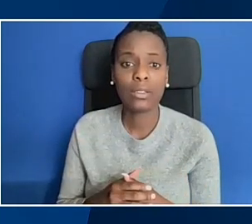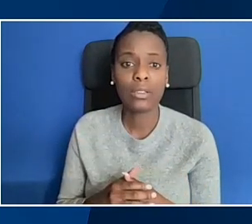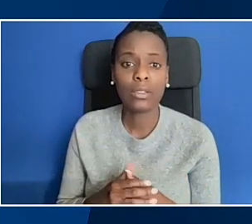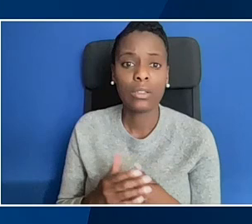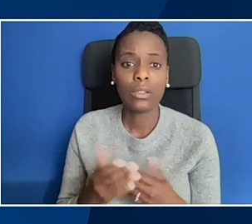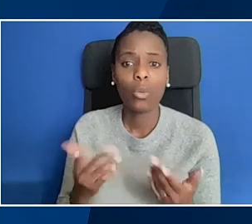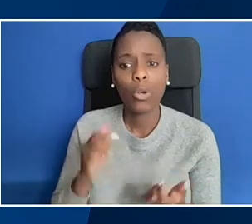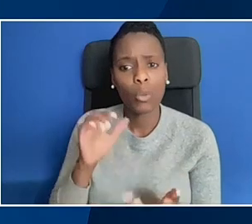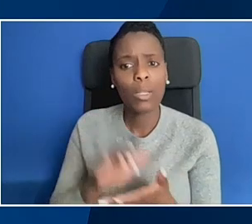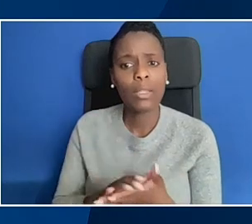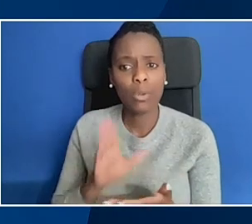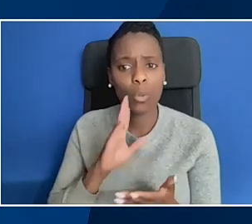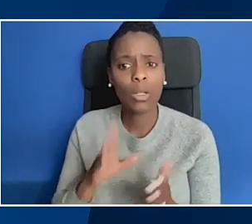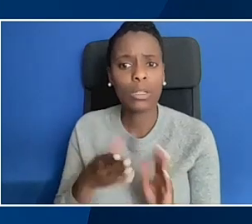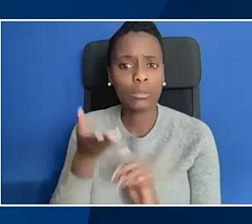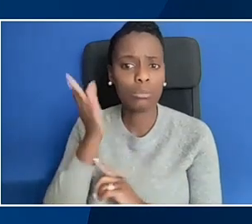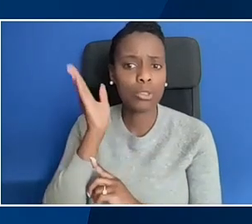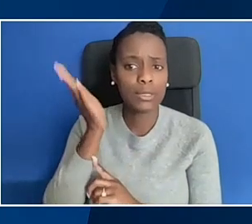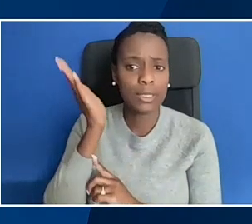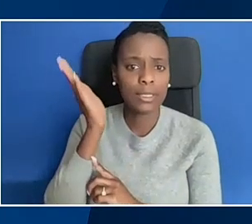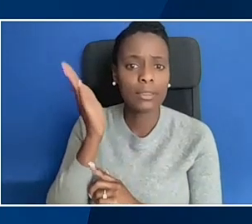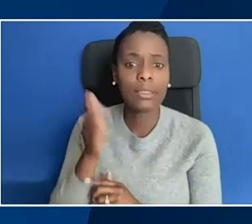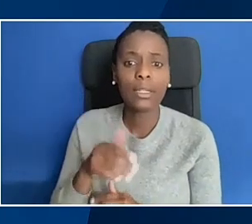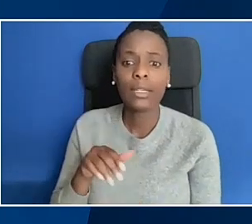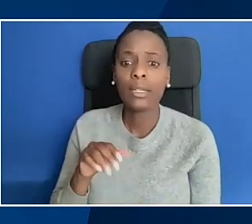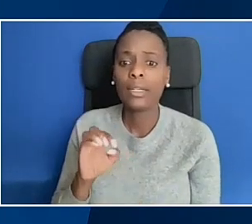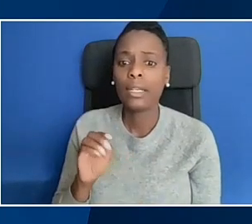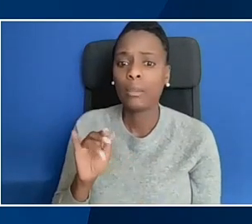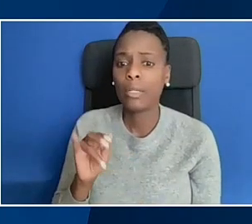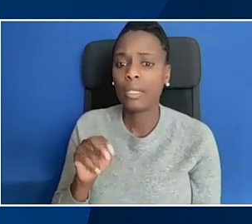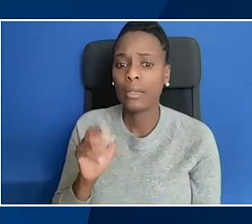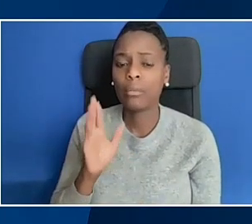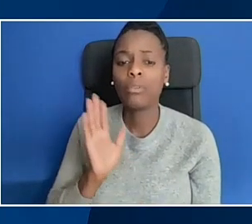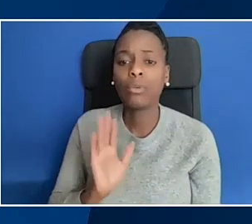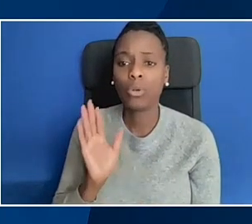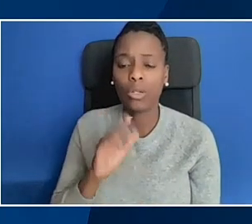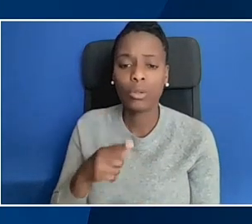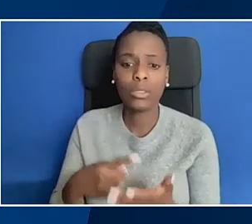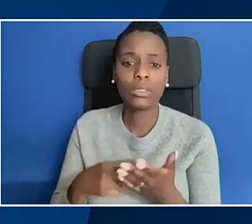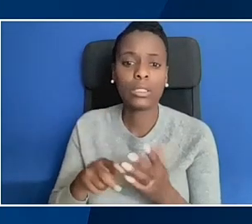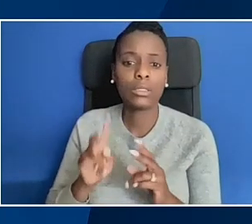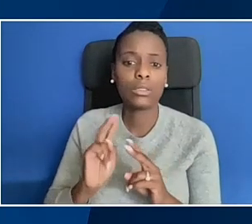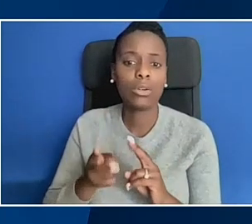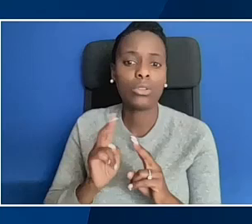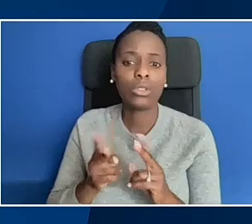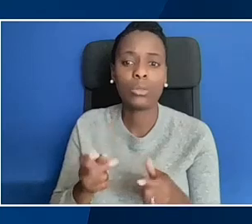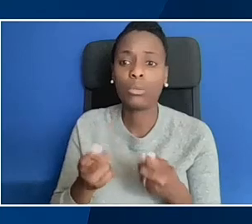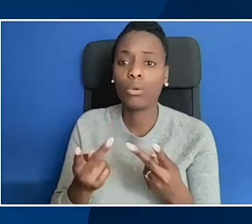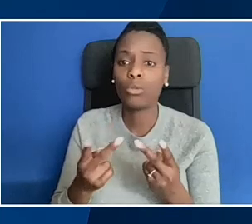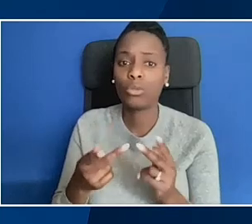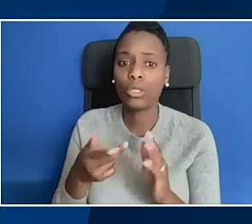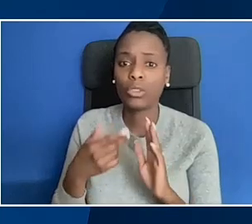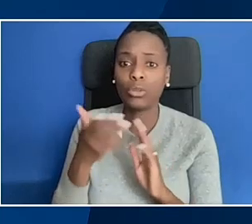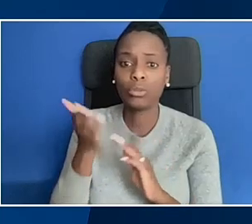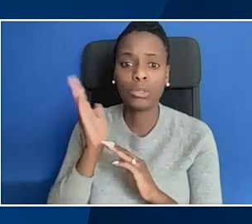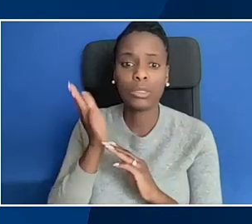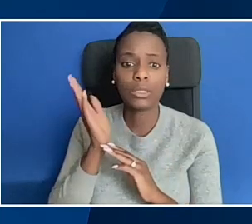I know, Emalyn, earlier you discussed the alternative proposal that you presented last time so that- if you want to present